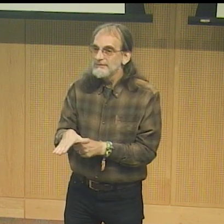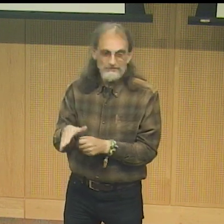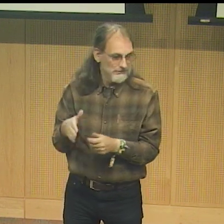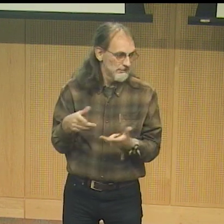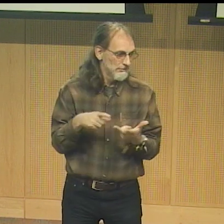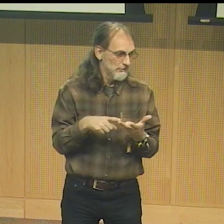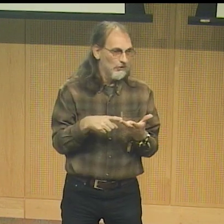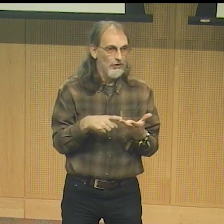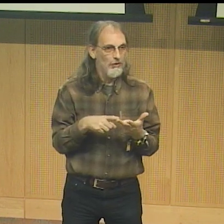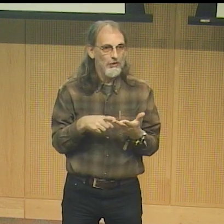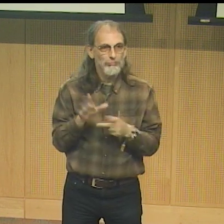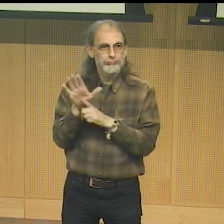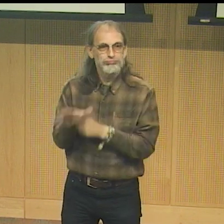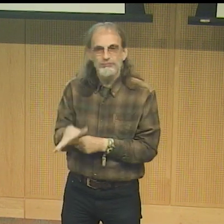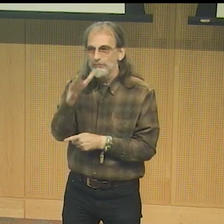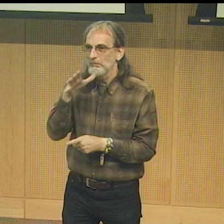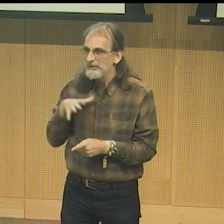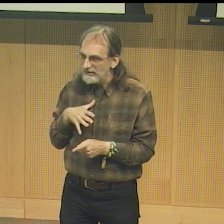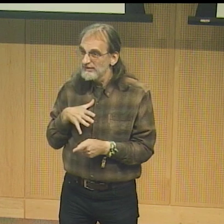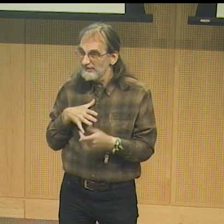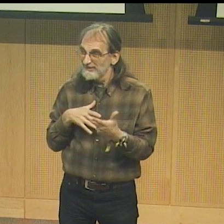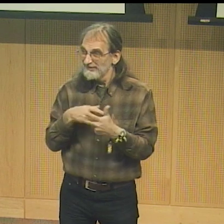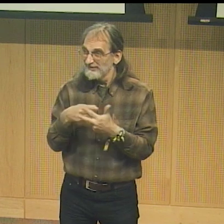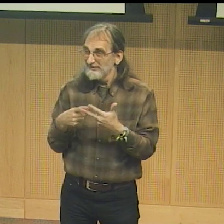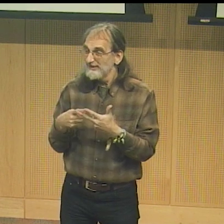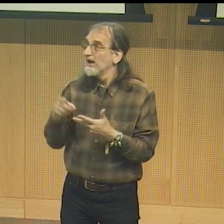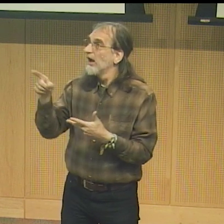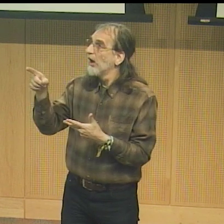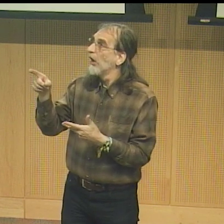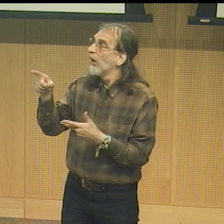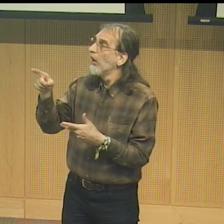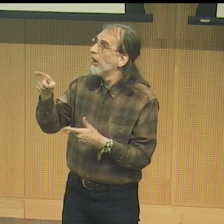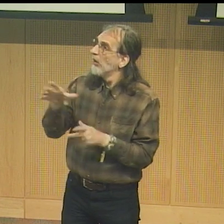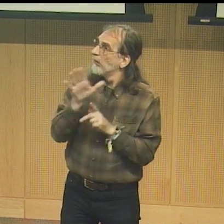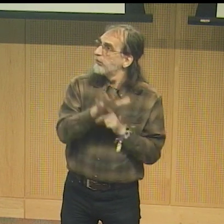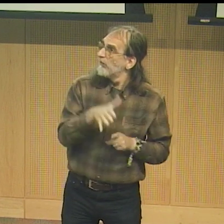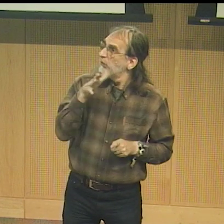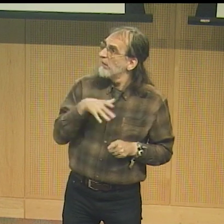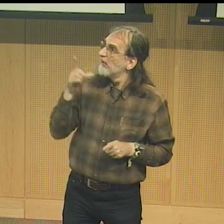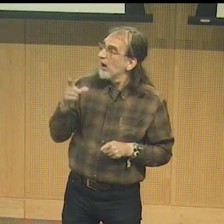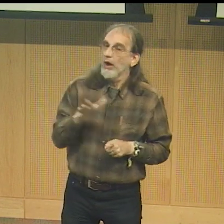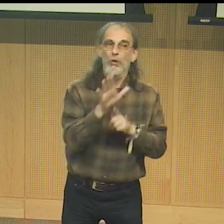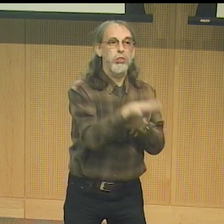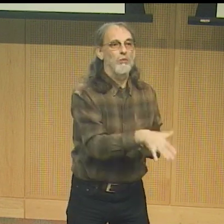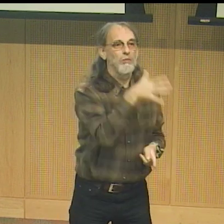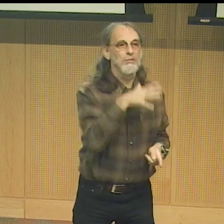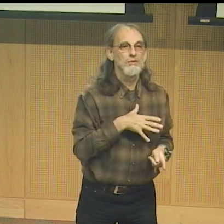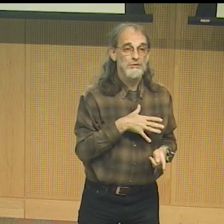If you think about racism or if you think about feminism or all the other types of oppression that have been